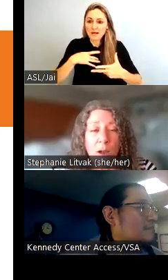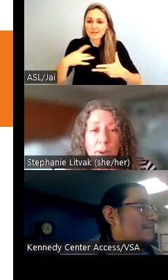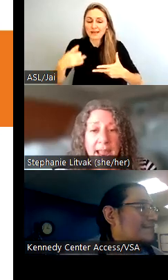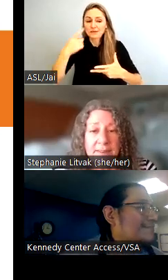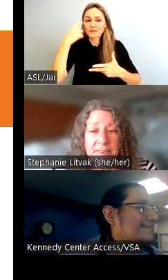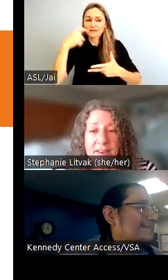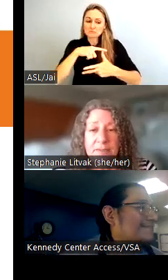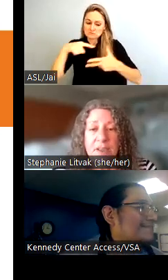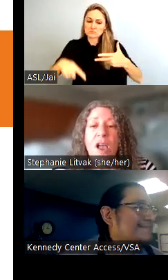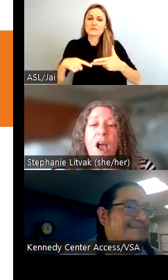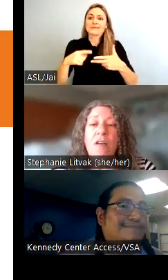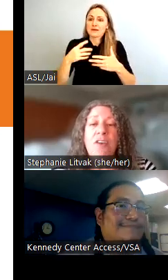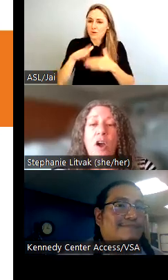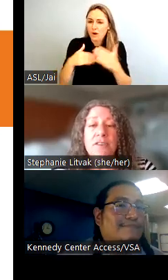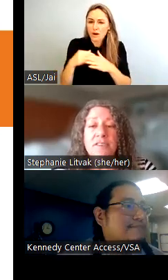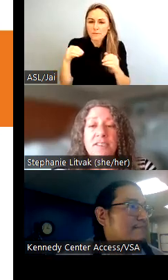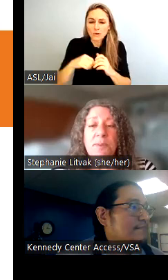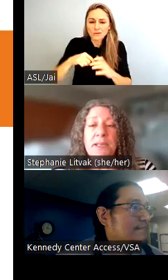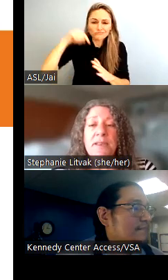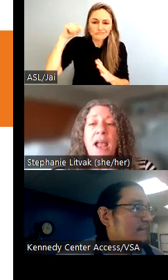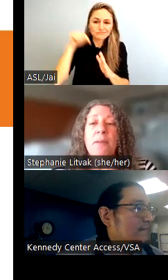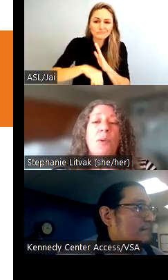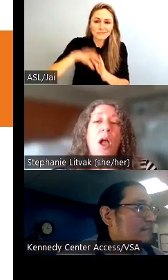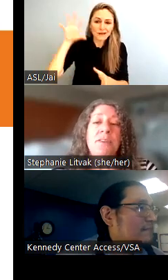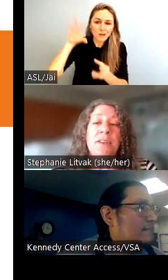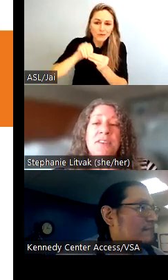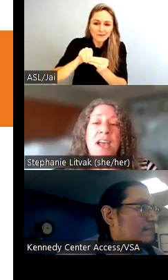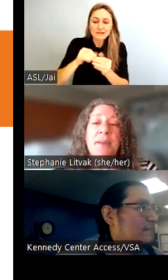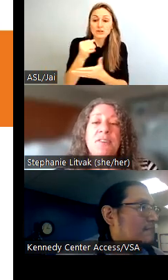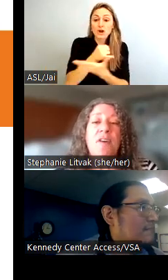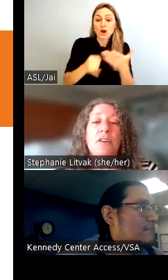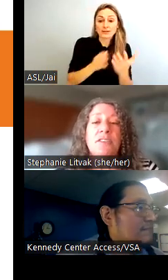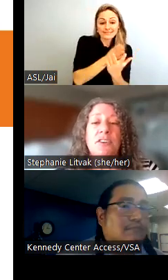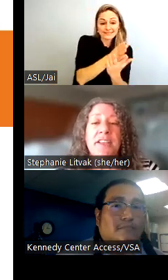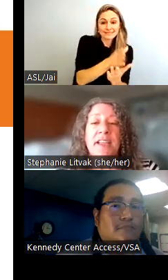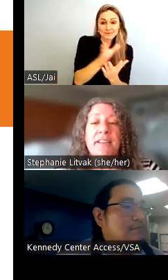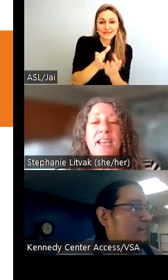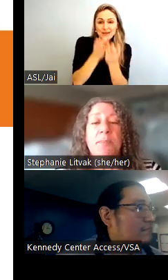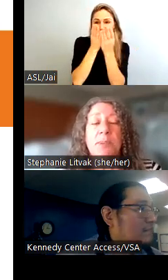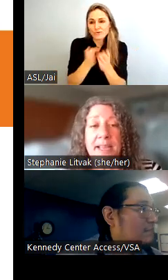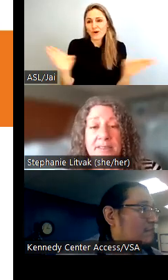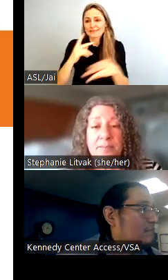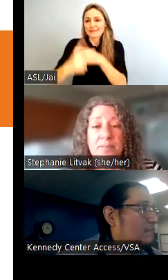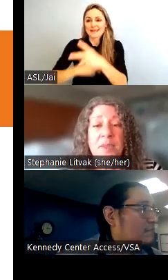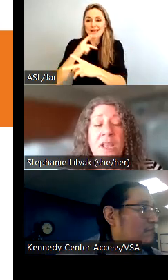comprehensive of the arts discipline and broaden the types of arts learning that can take place.